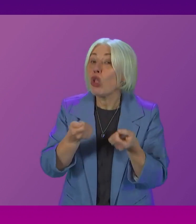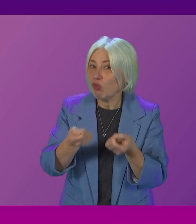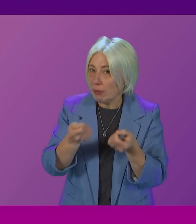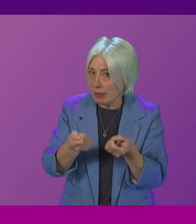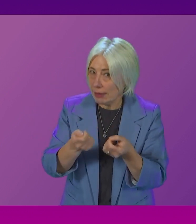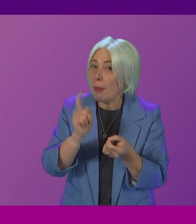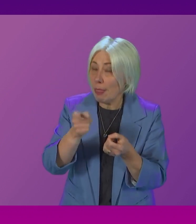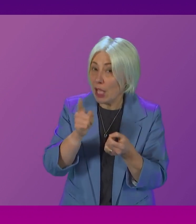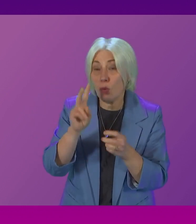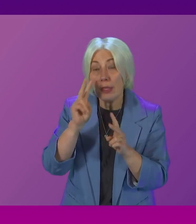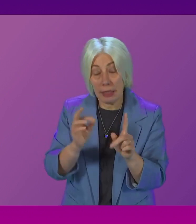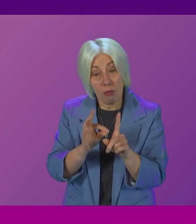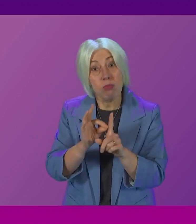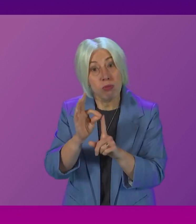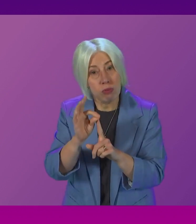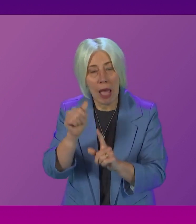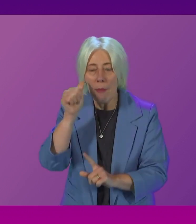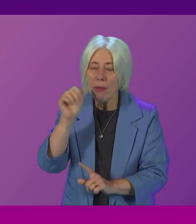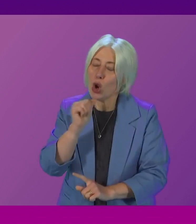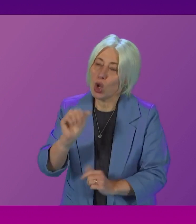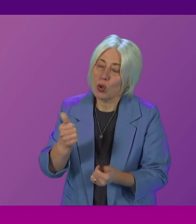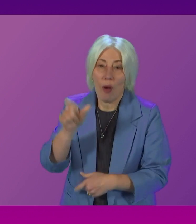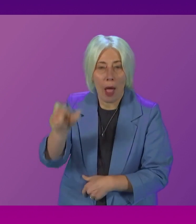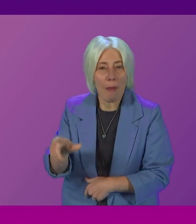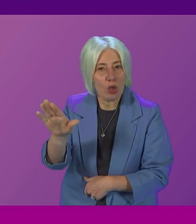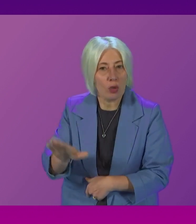seeing progress. I appreciate that it is of no comfort to someone who is still waiting,